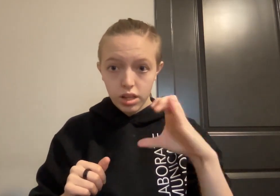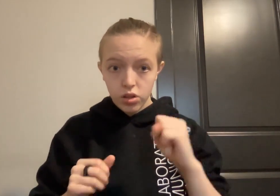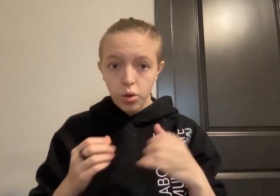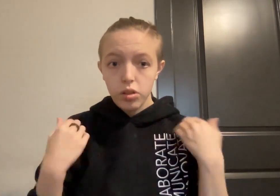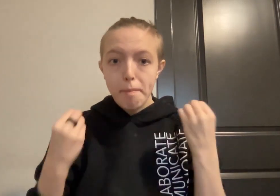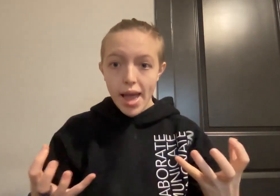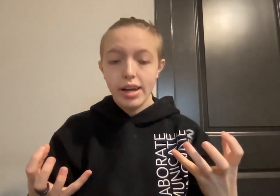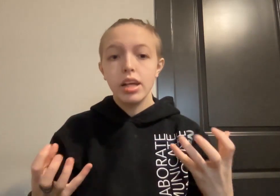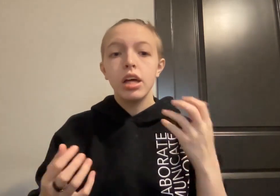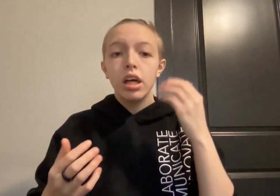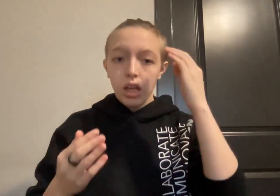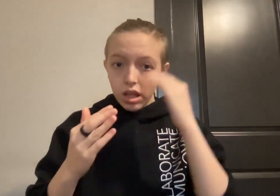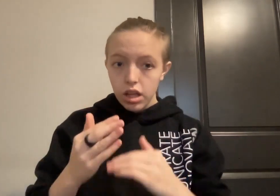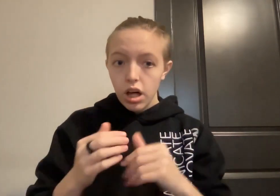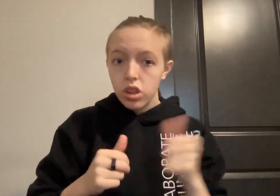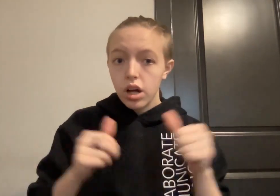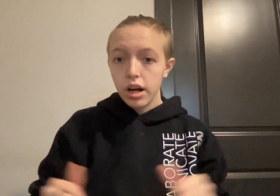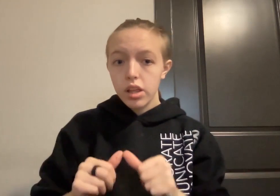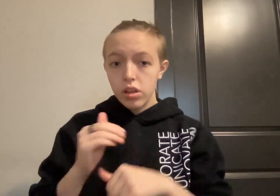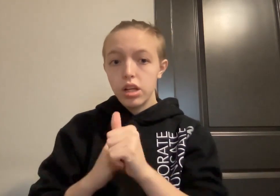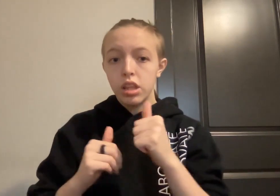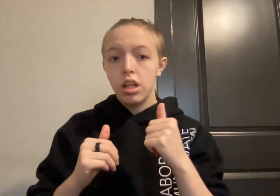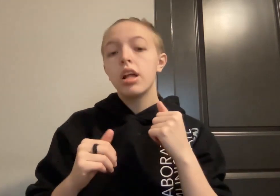which has many other areas underneath it,